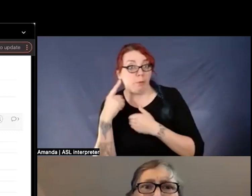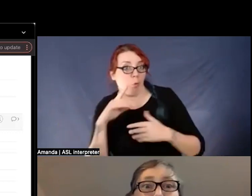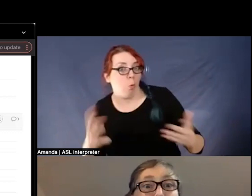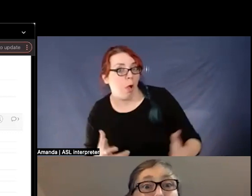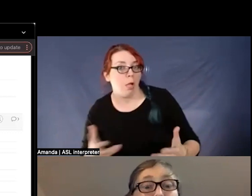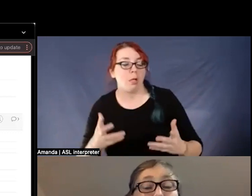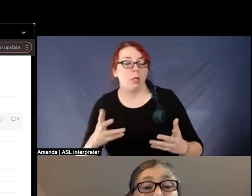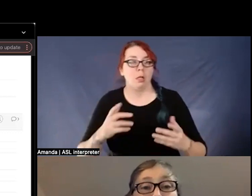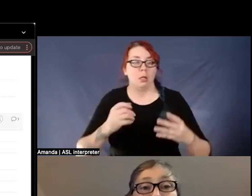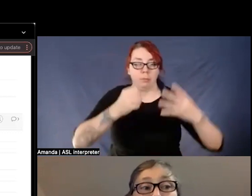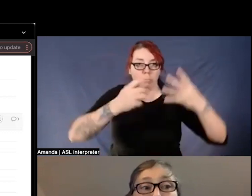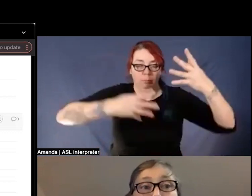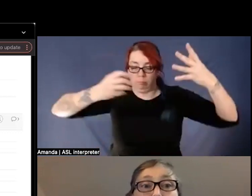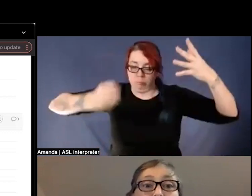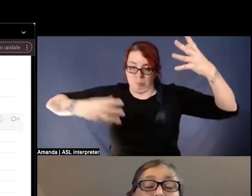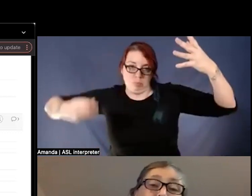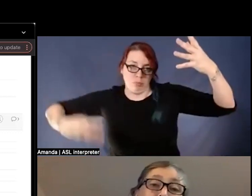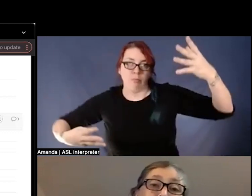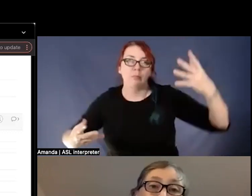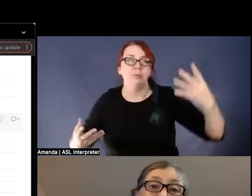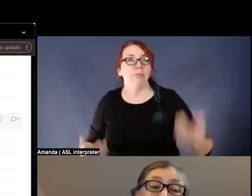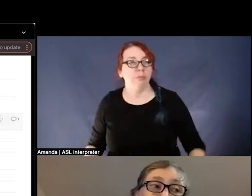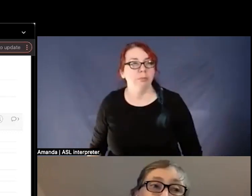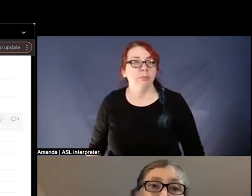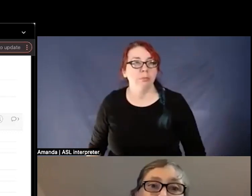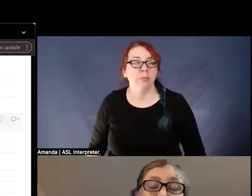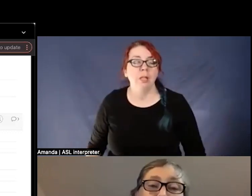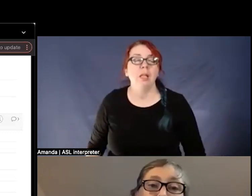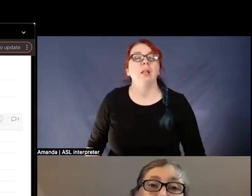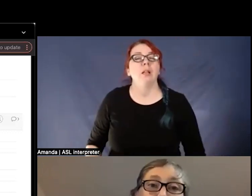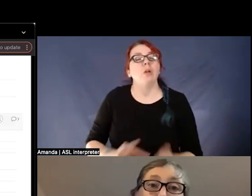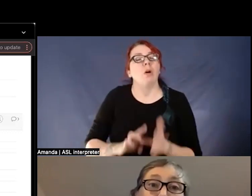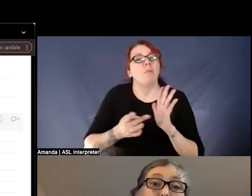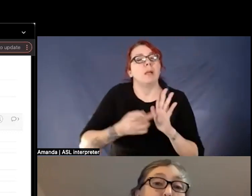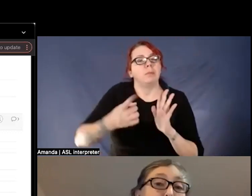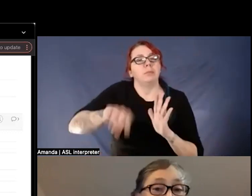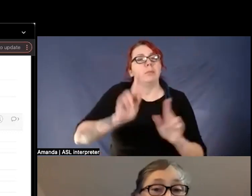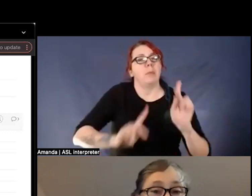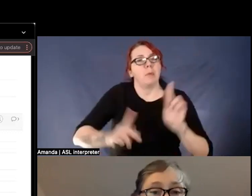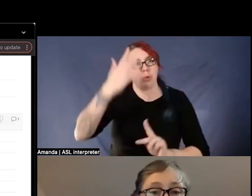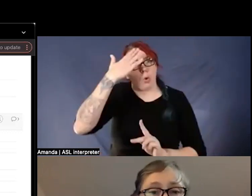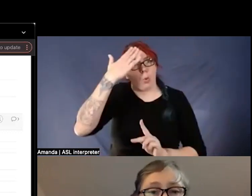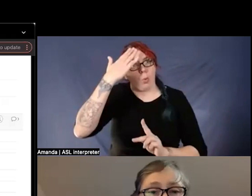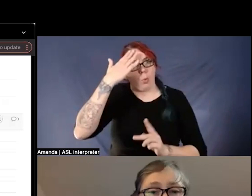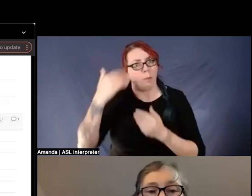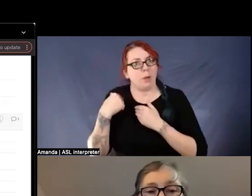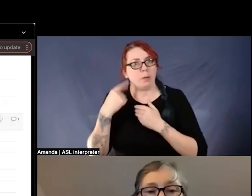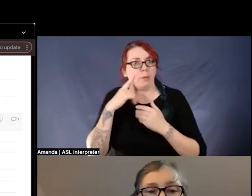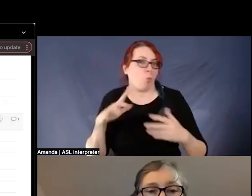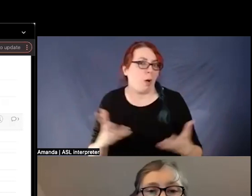flexibility in people assigning the tasks when they feel like they're most appropriate for them.